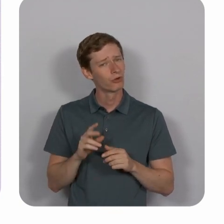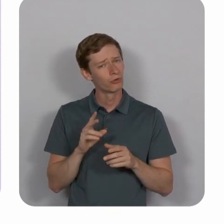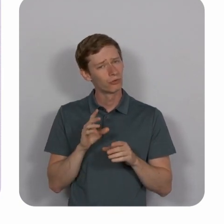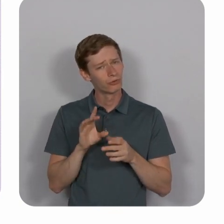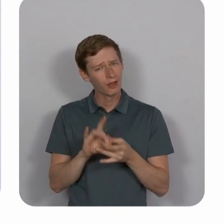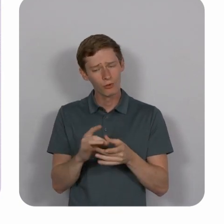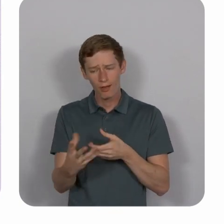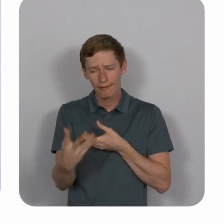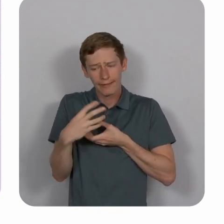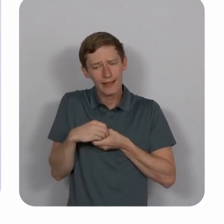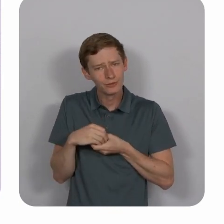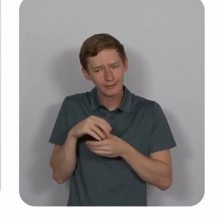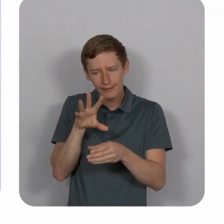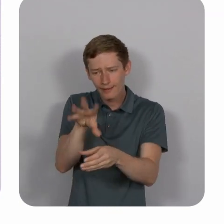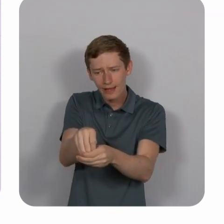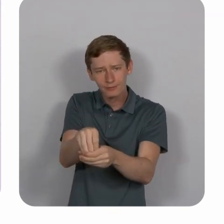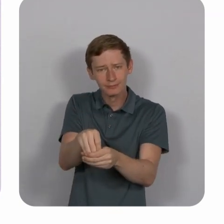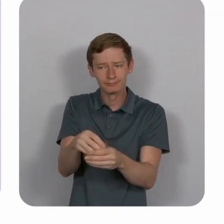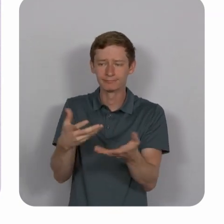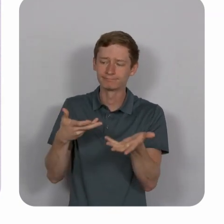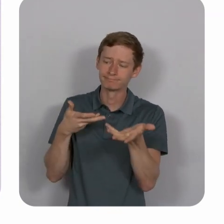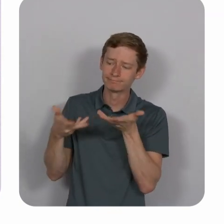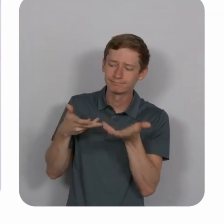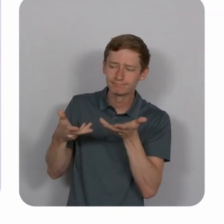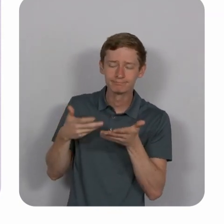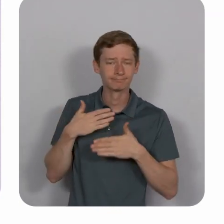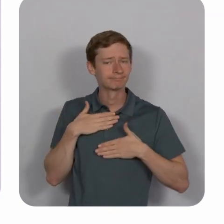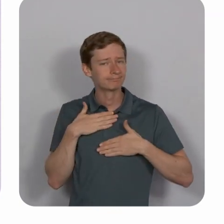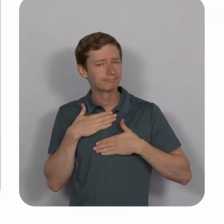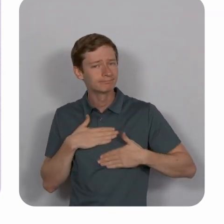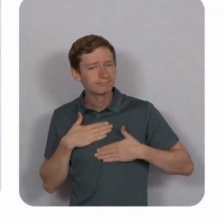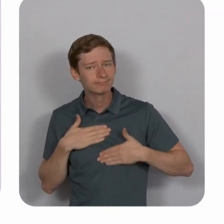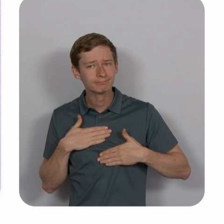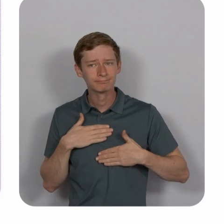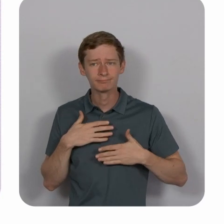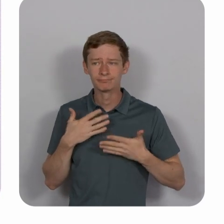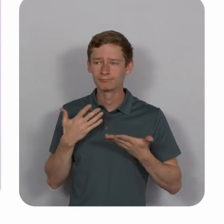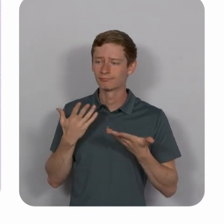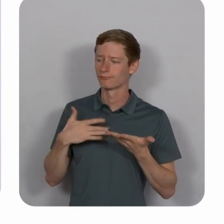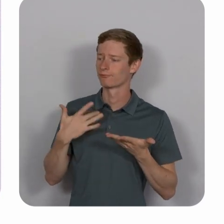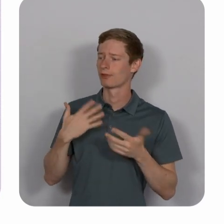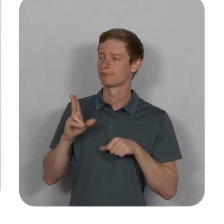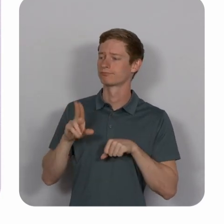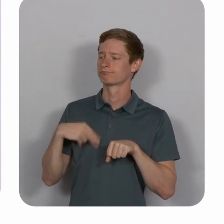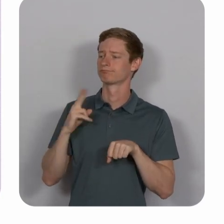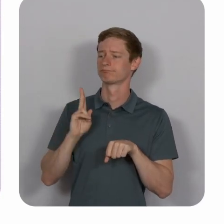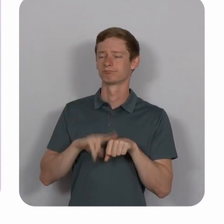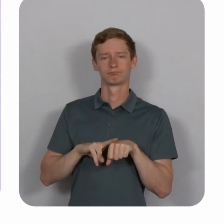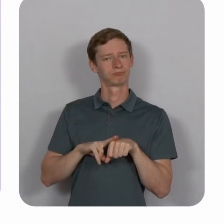natural conversations and behaviors we expect from AIs,